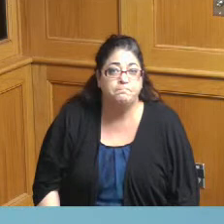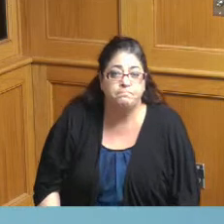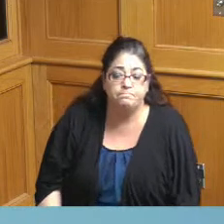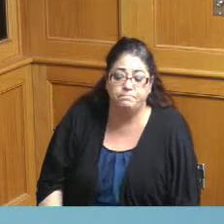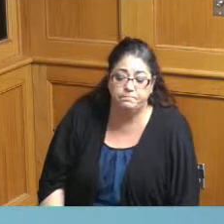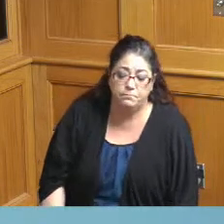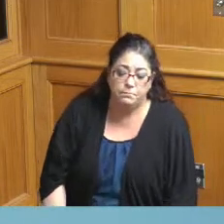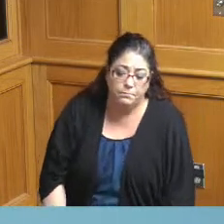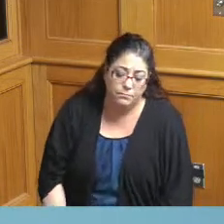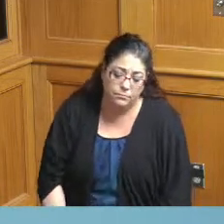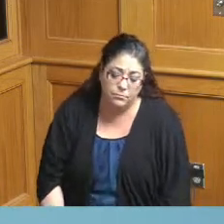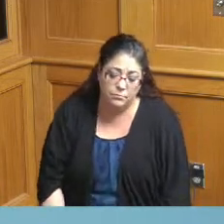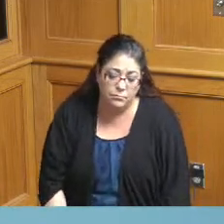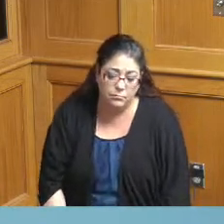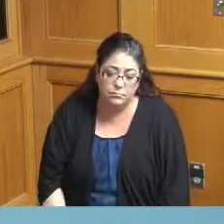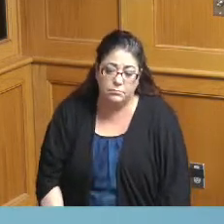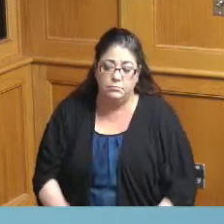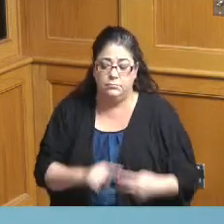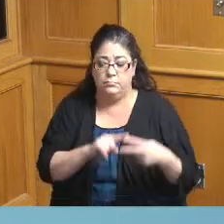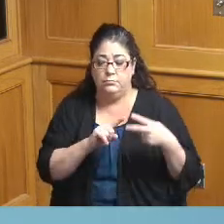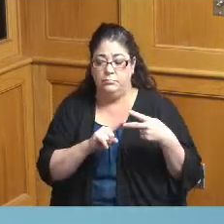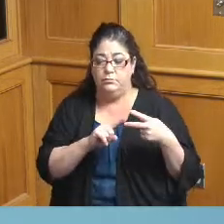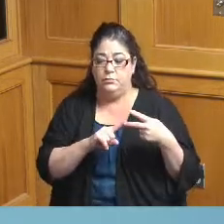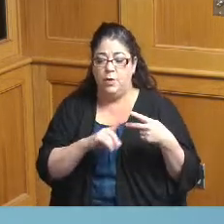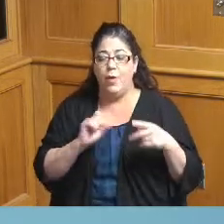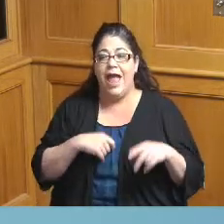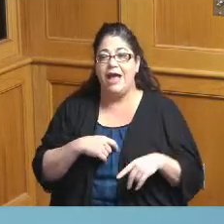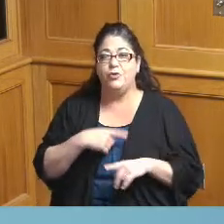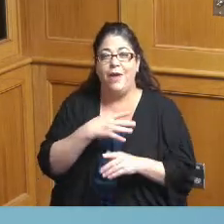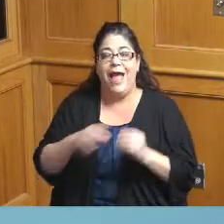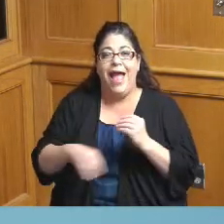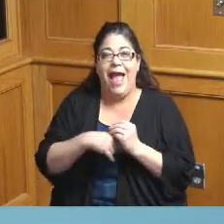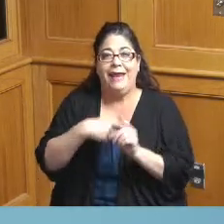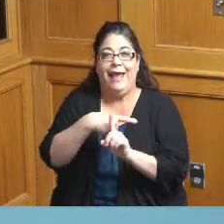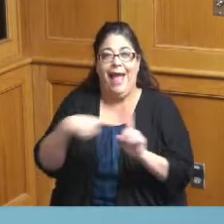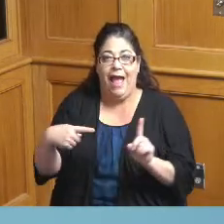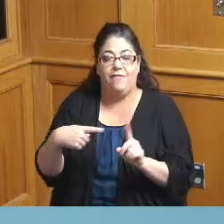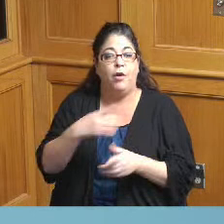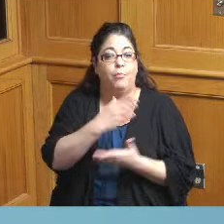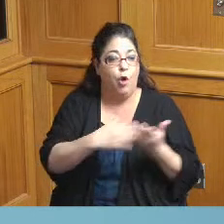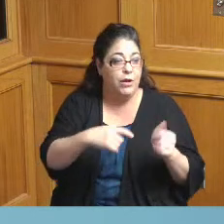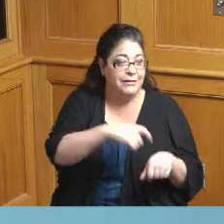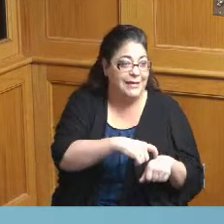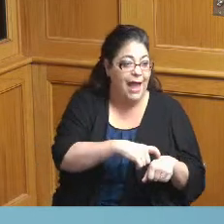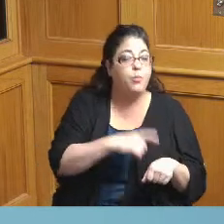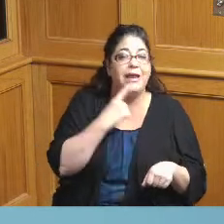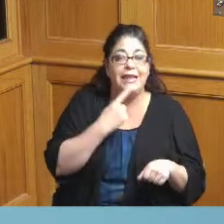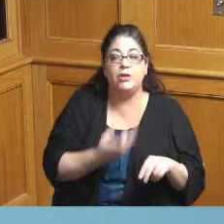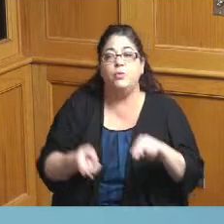the second we had to add a half of a magistrate position we previously had a part-time magistrate we had to add to a full-time Magistrate